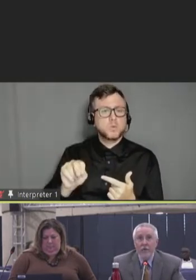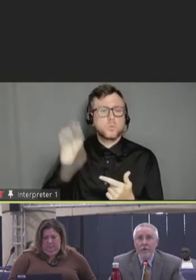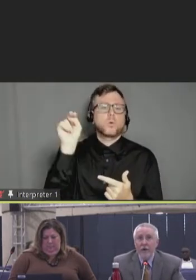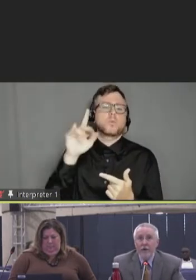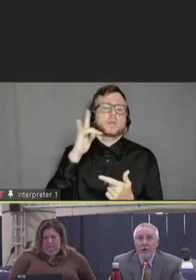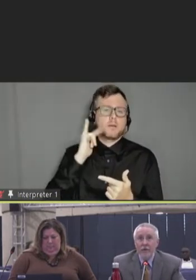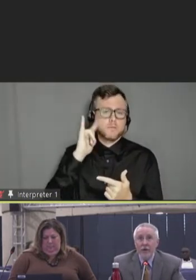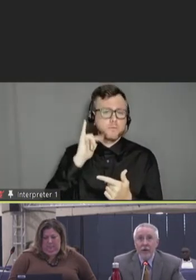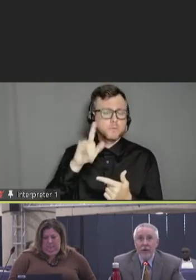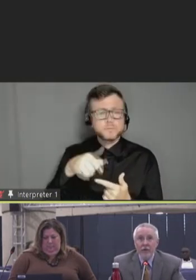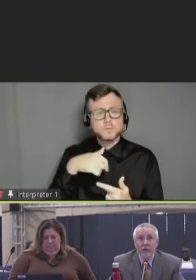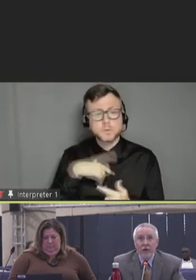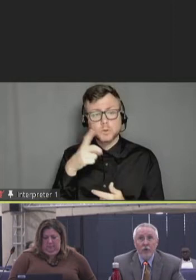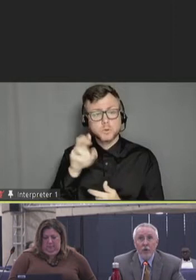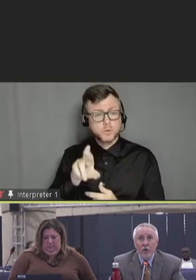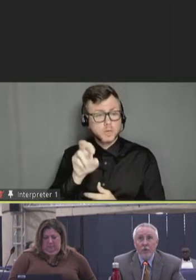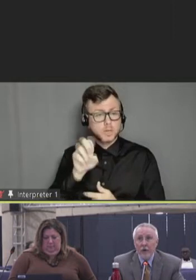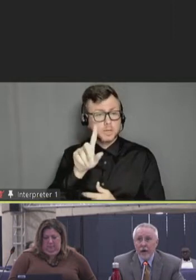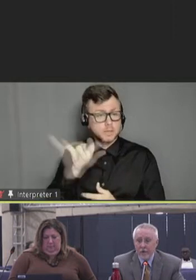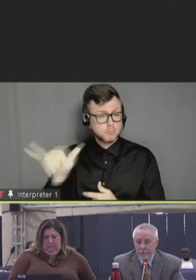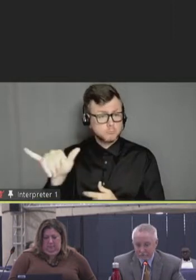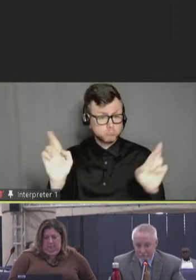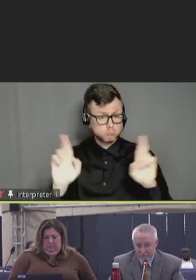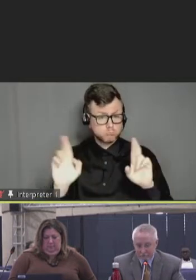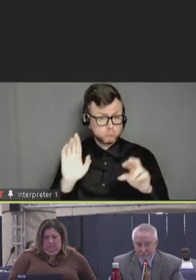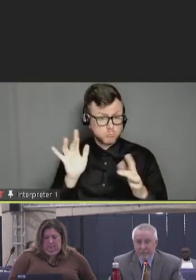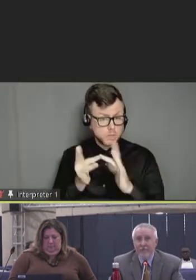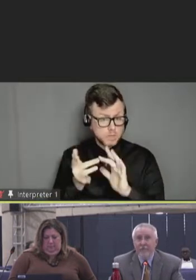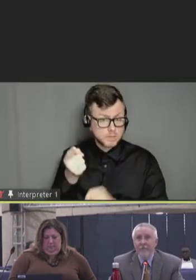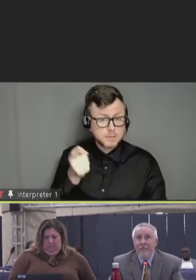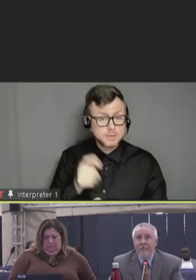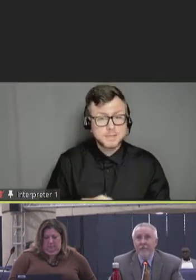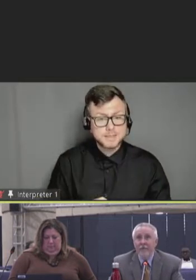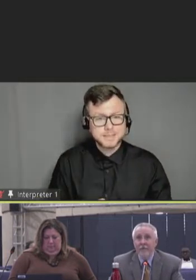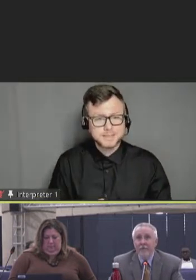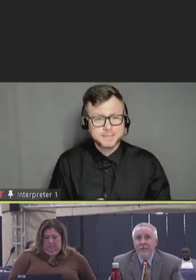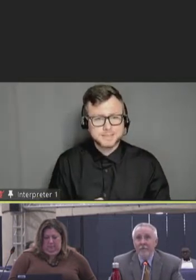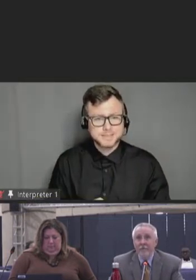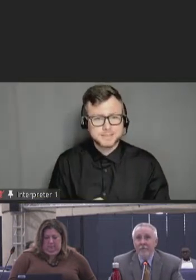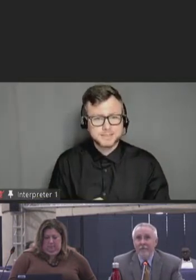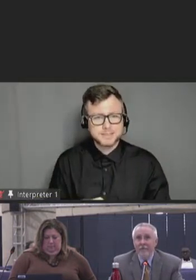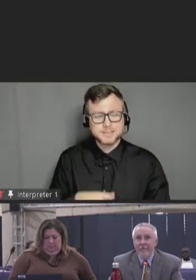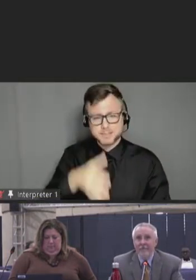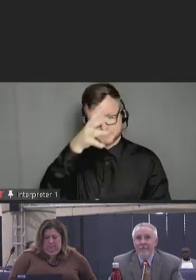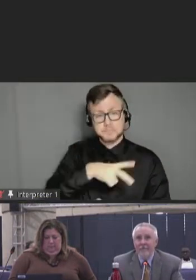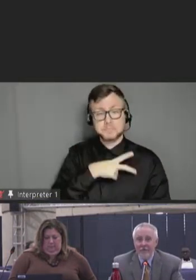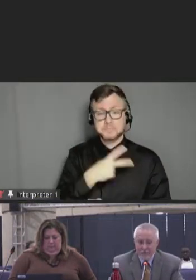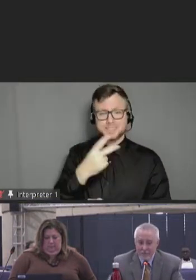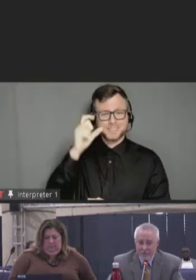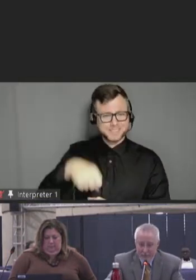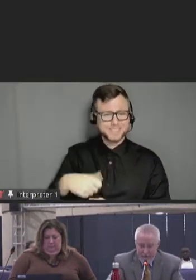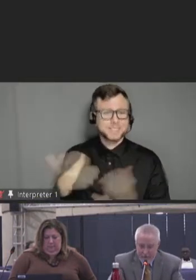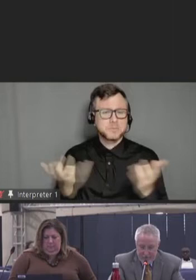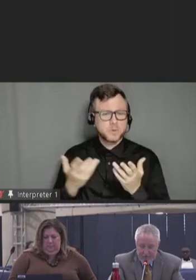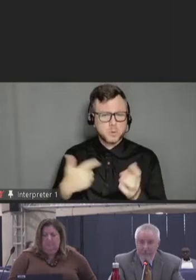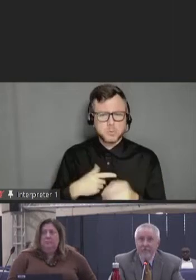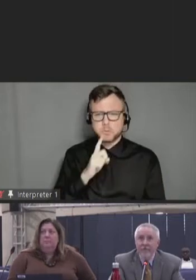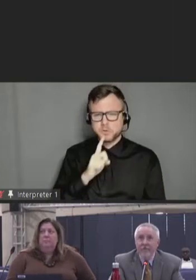Matthew Daley: Yes, I am on the line. I just want to make sure you can hear me.